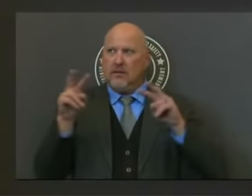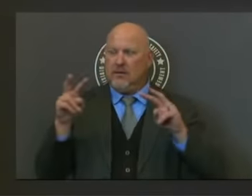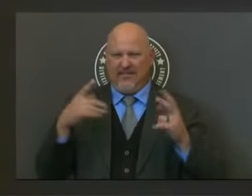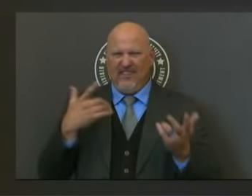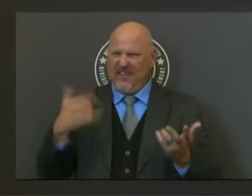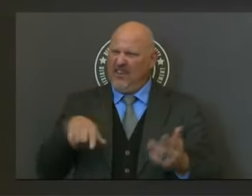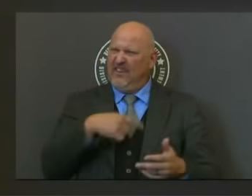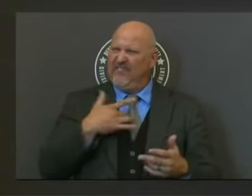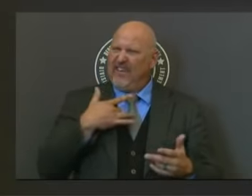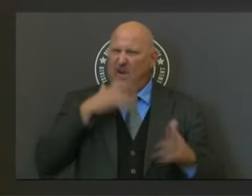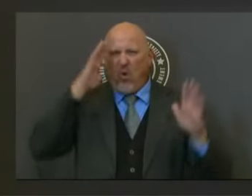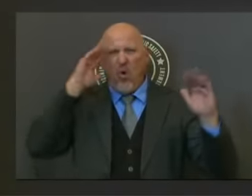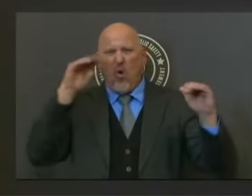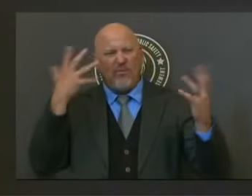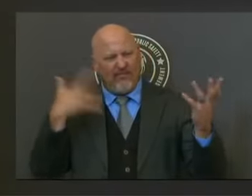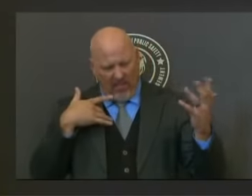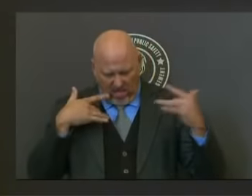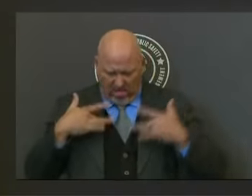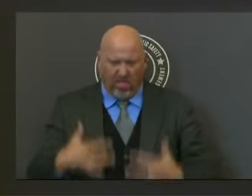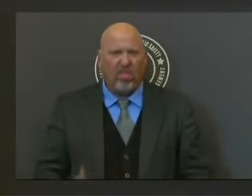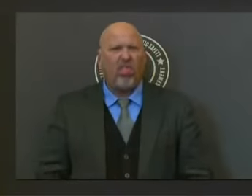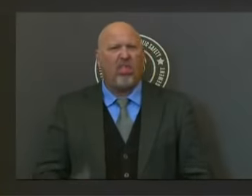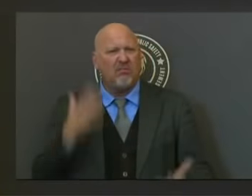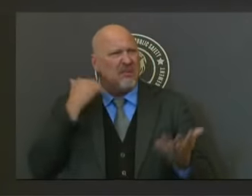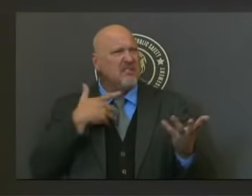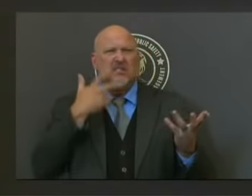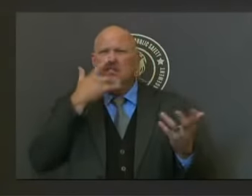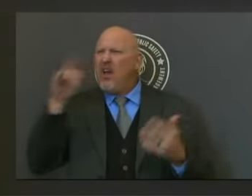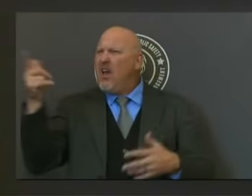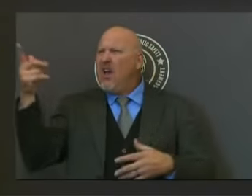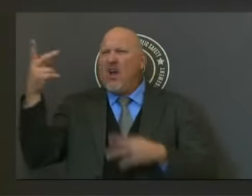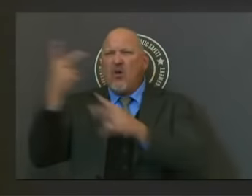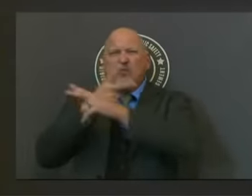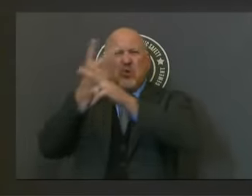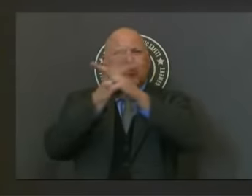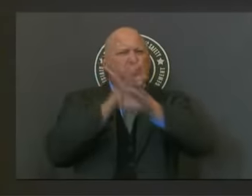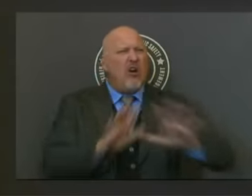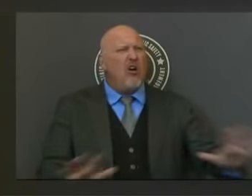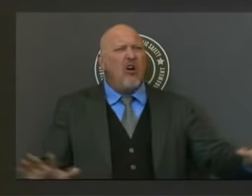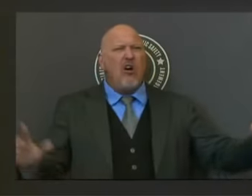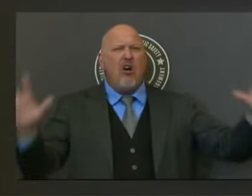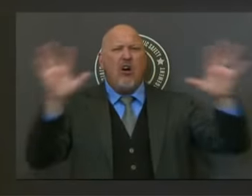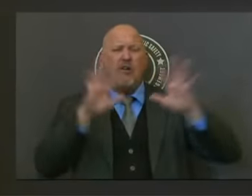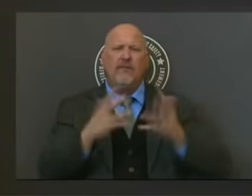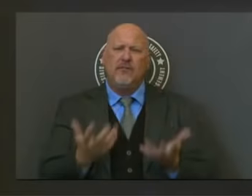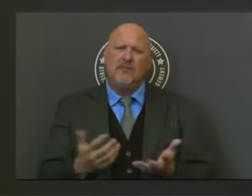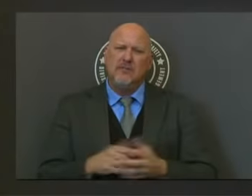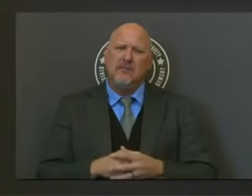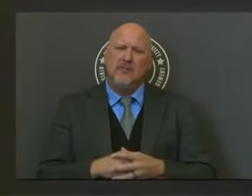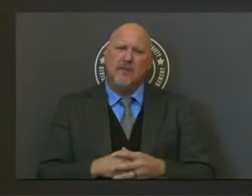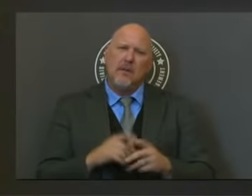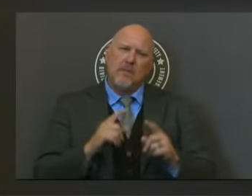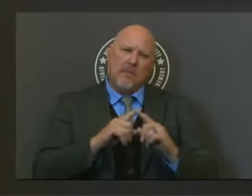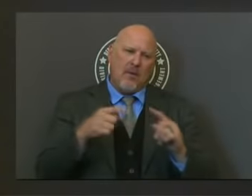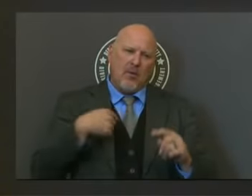we have to we need to develop a